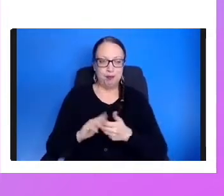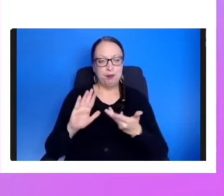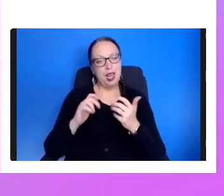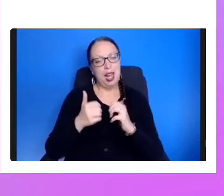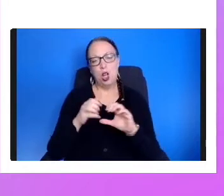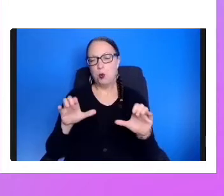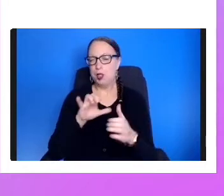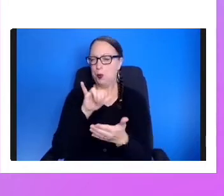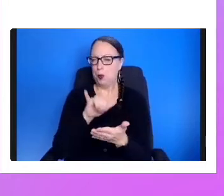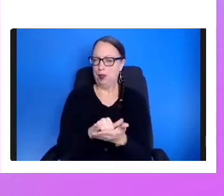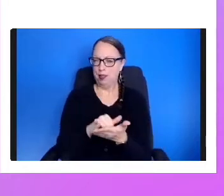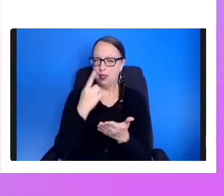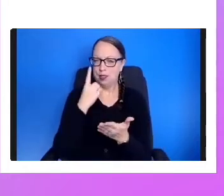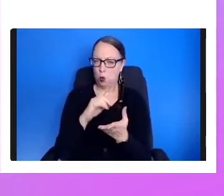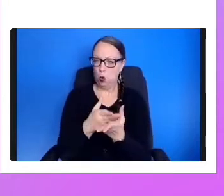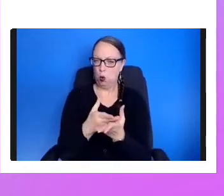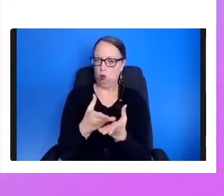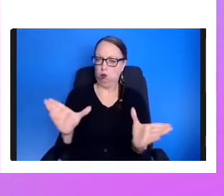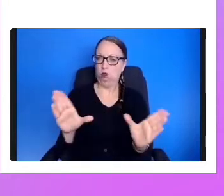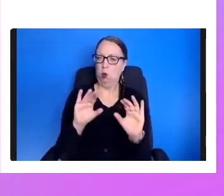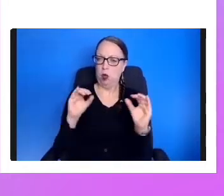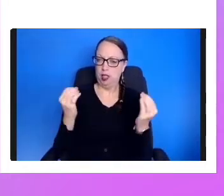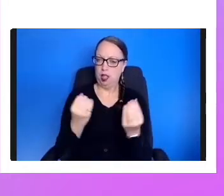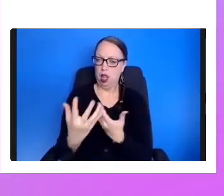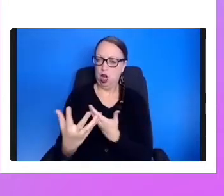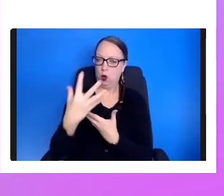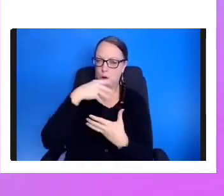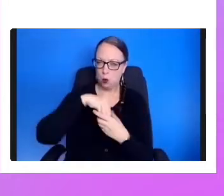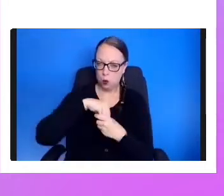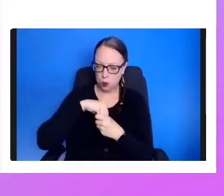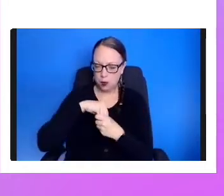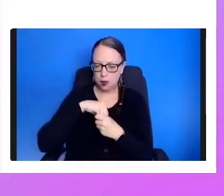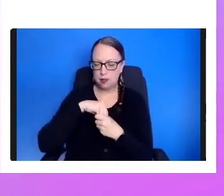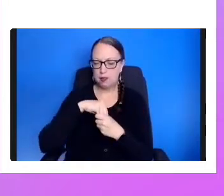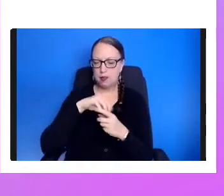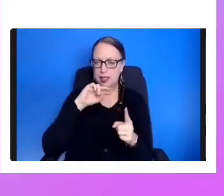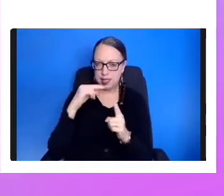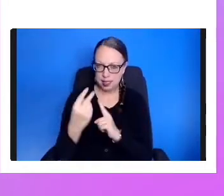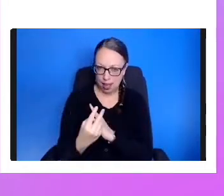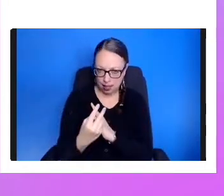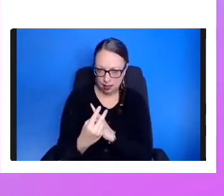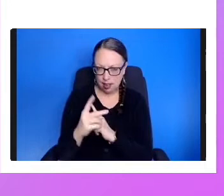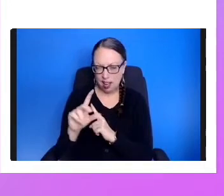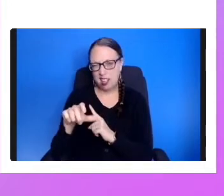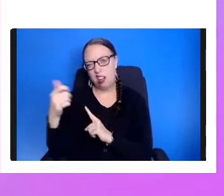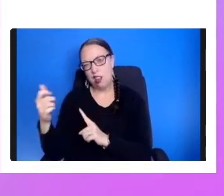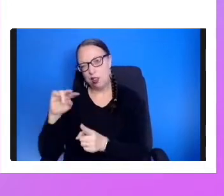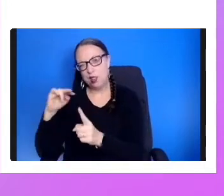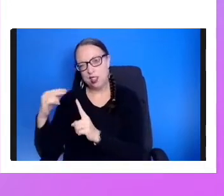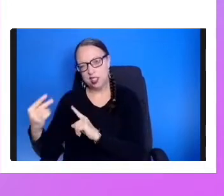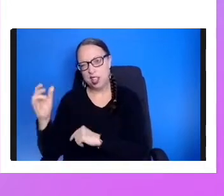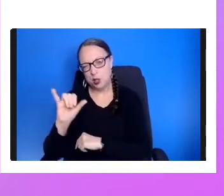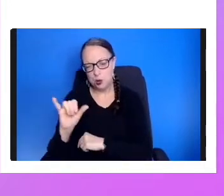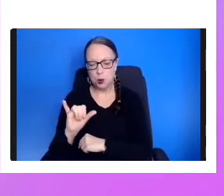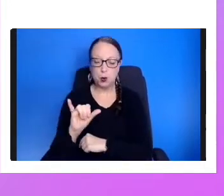In a way that kind of embeds inclusive insight along with other insight and your audit process and the QA and the tools you're using